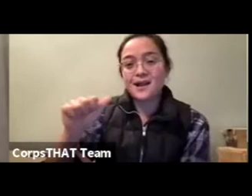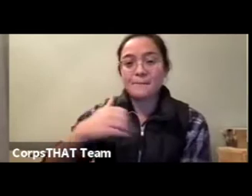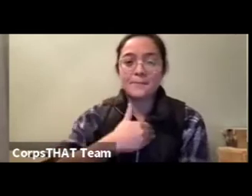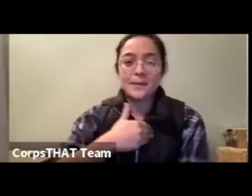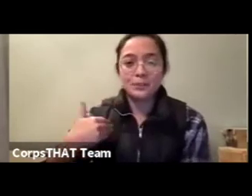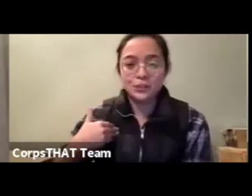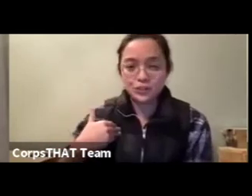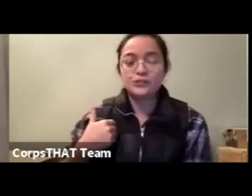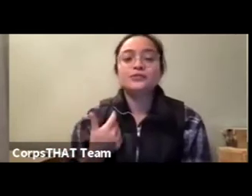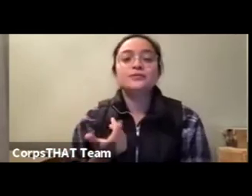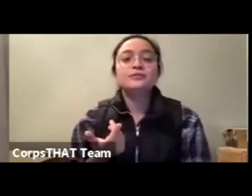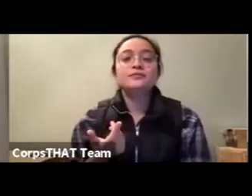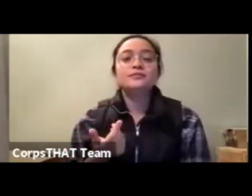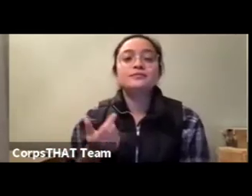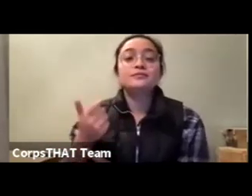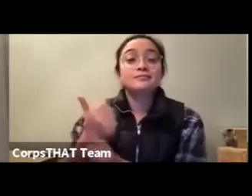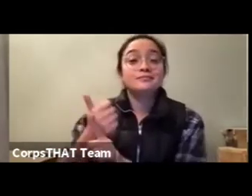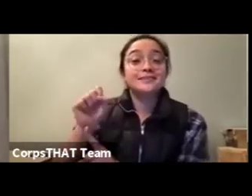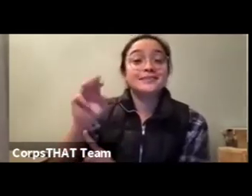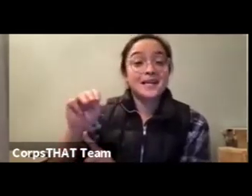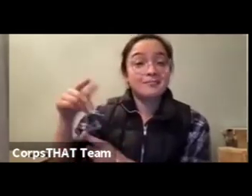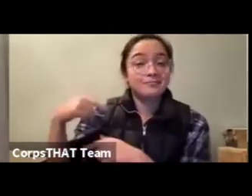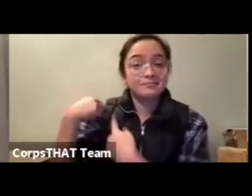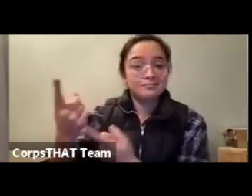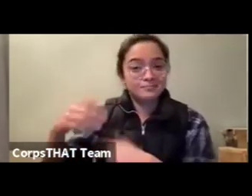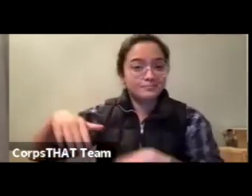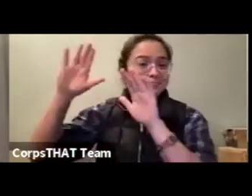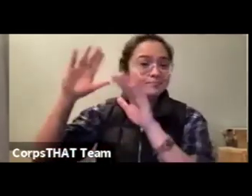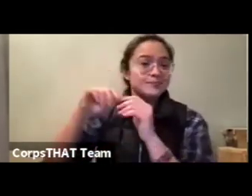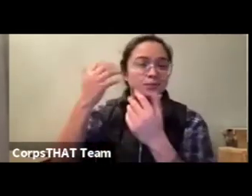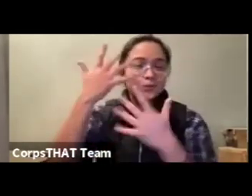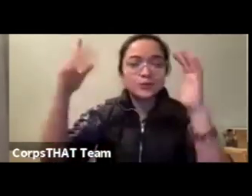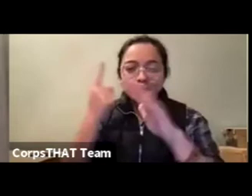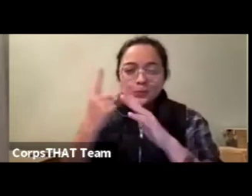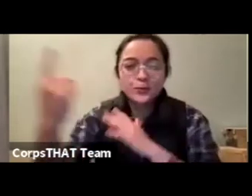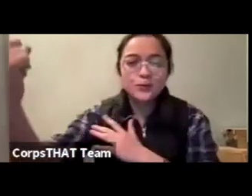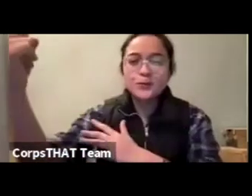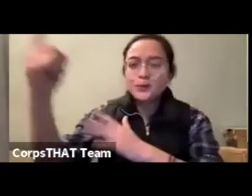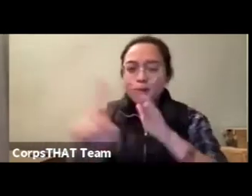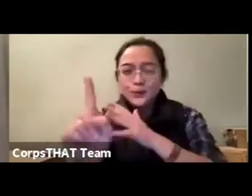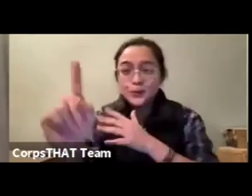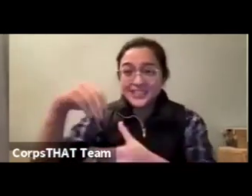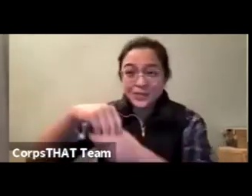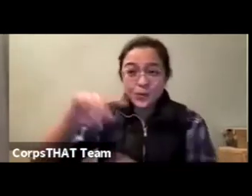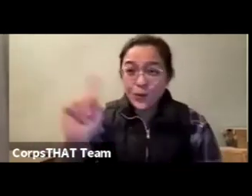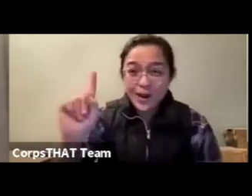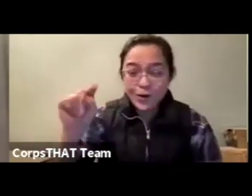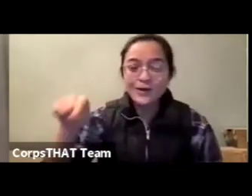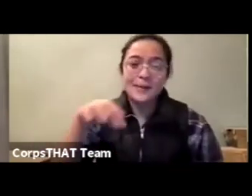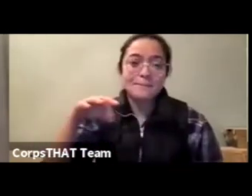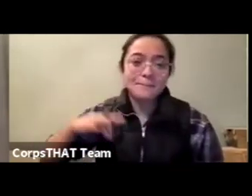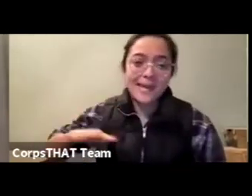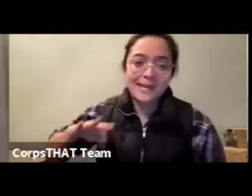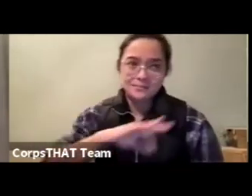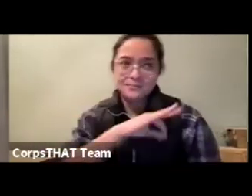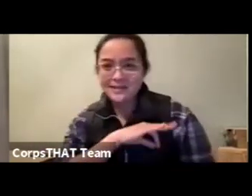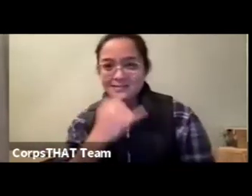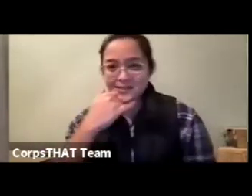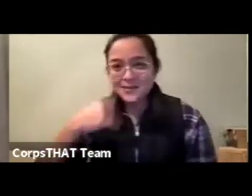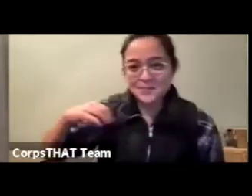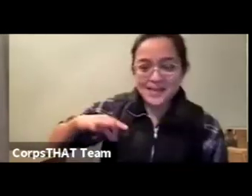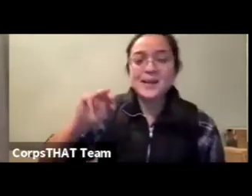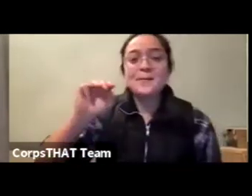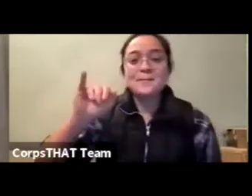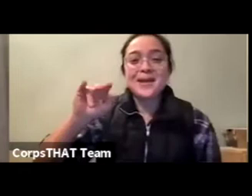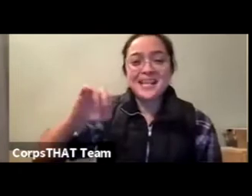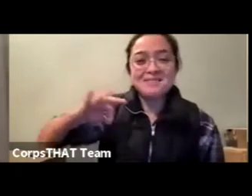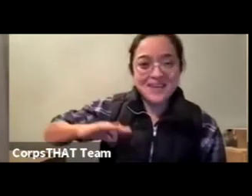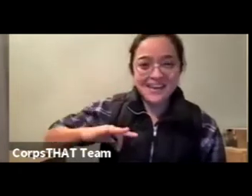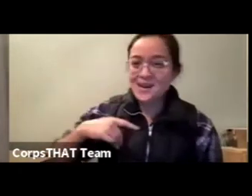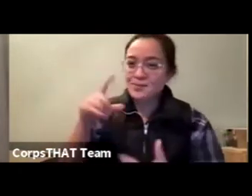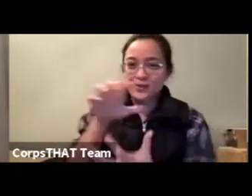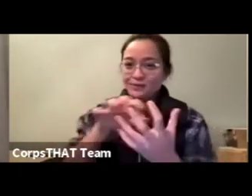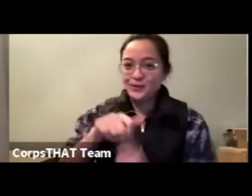Vista Member. Sam grew up in the woods of Maine, let me sign it correctly here